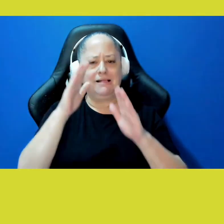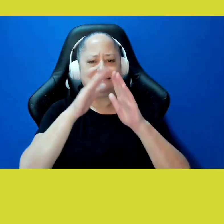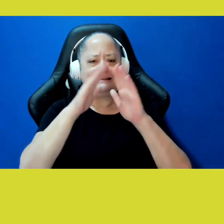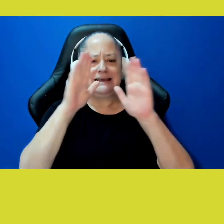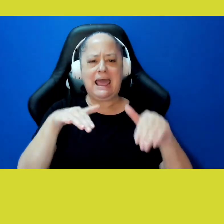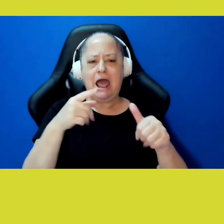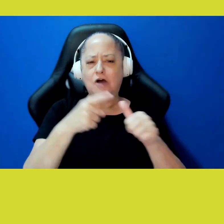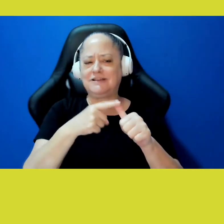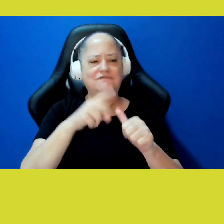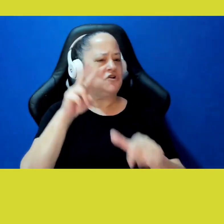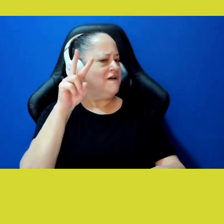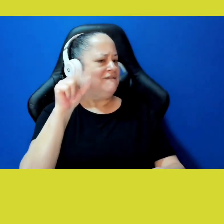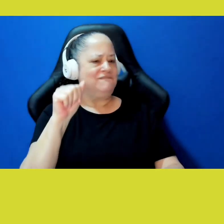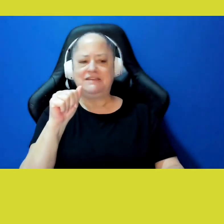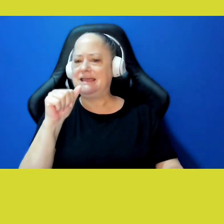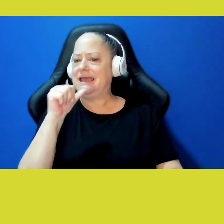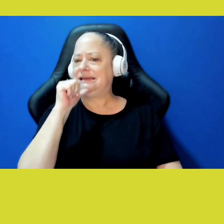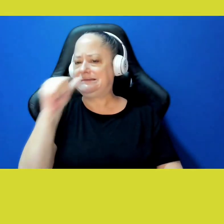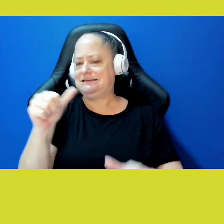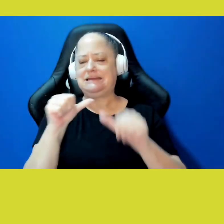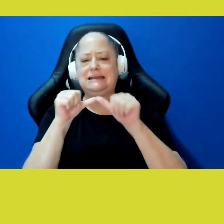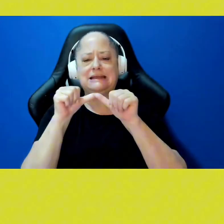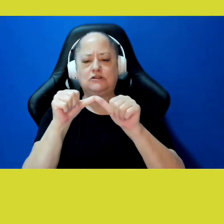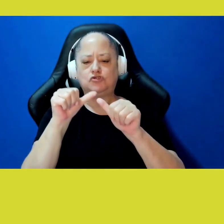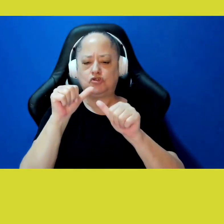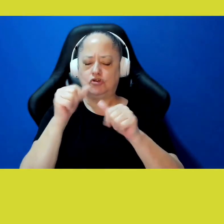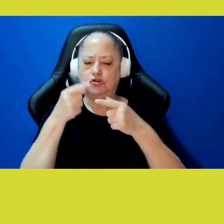continued during that period to use the housing first